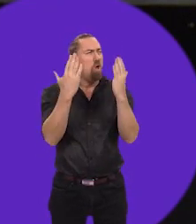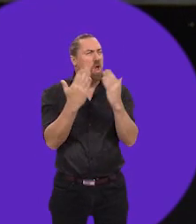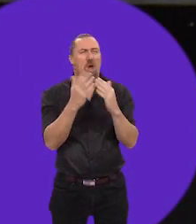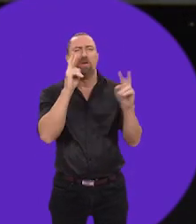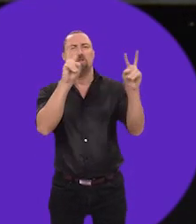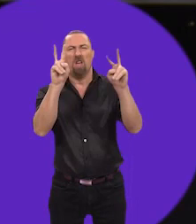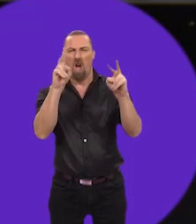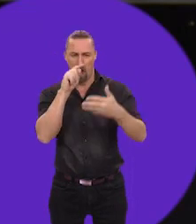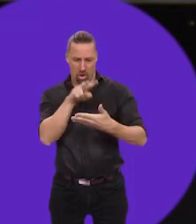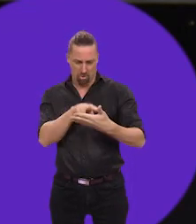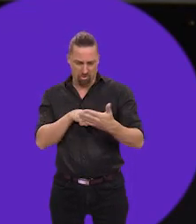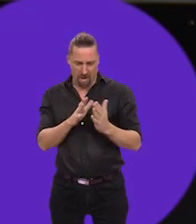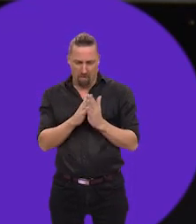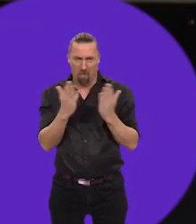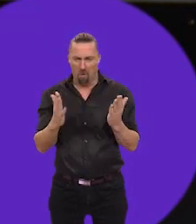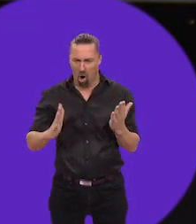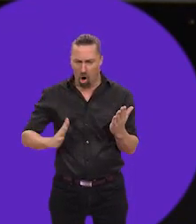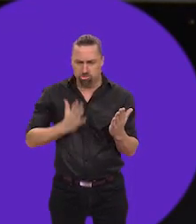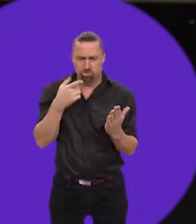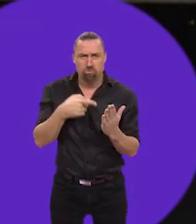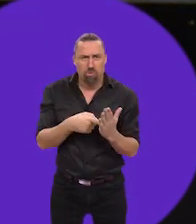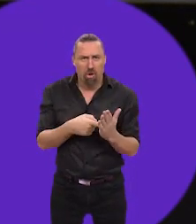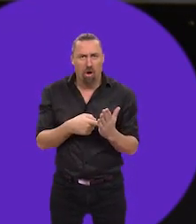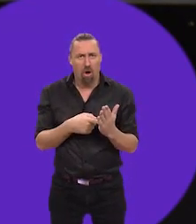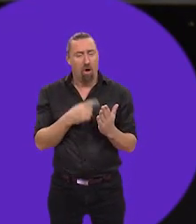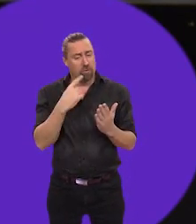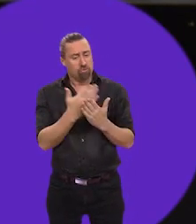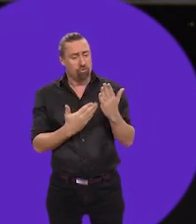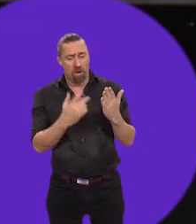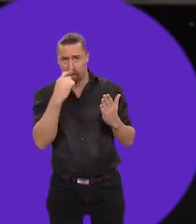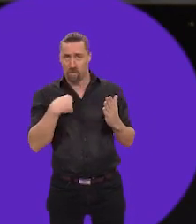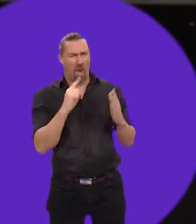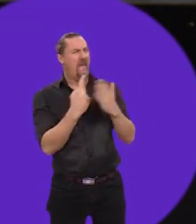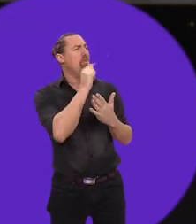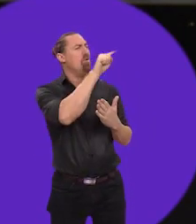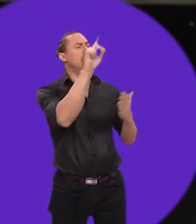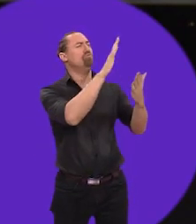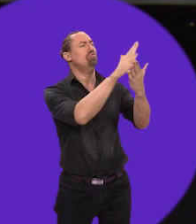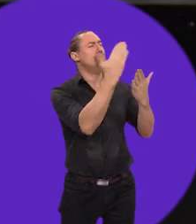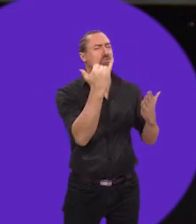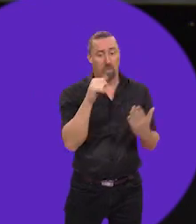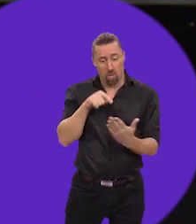Some stories tell us about our world that are real life and some stories are made up.